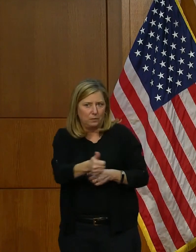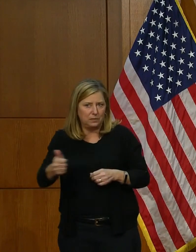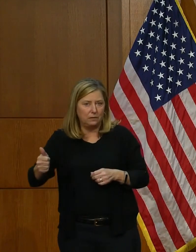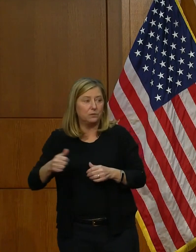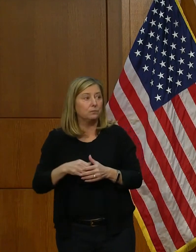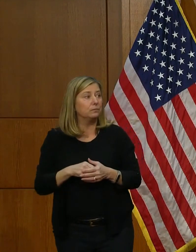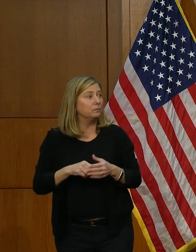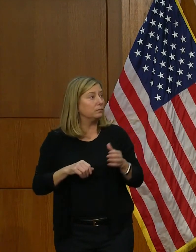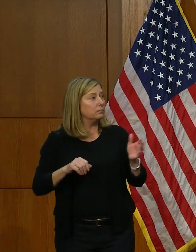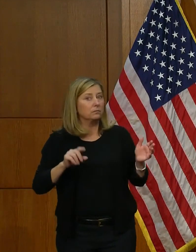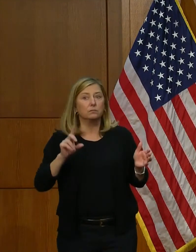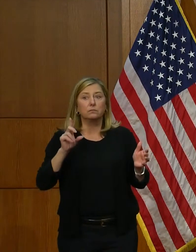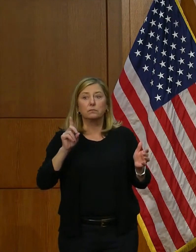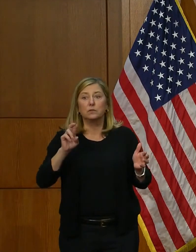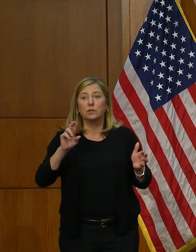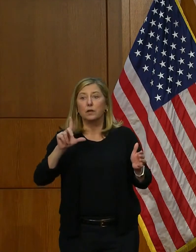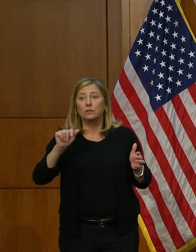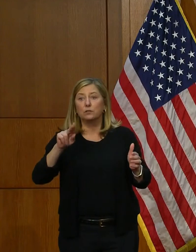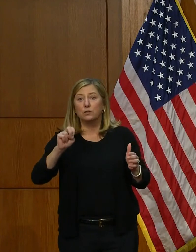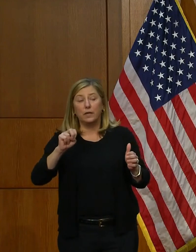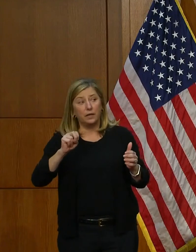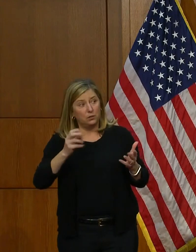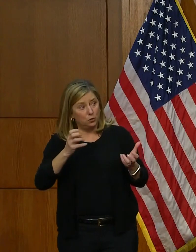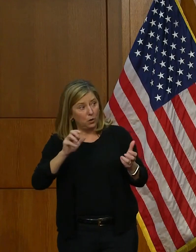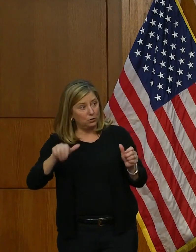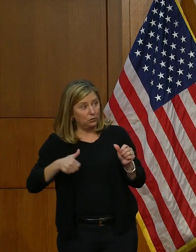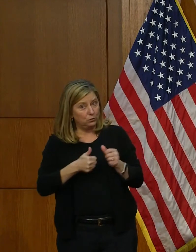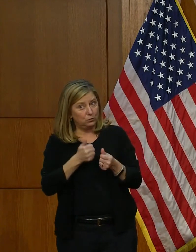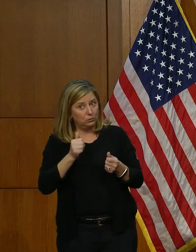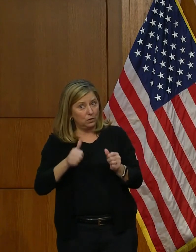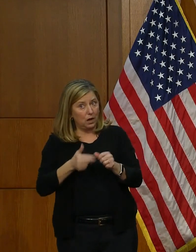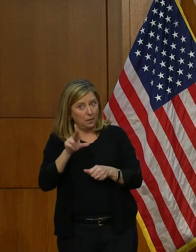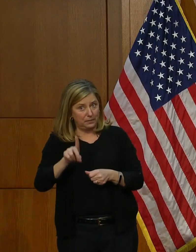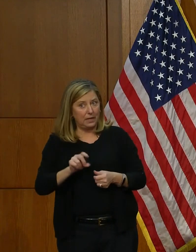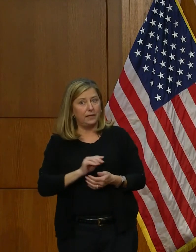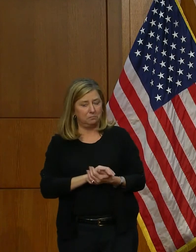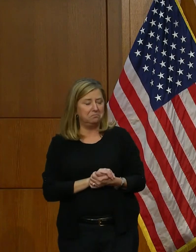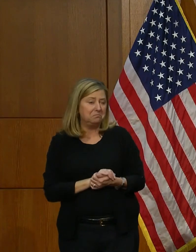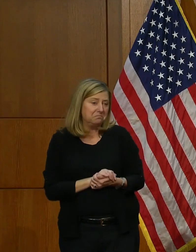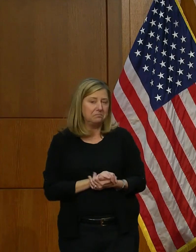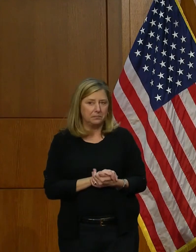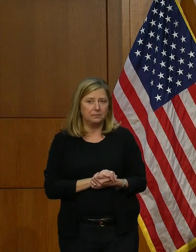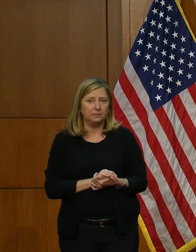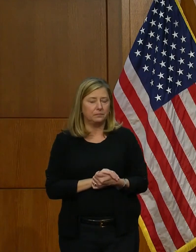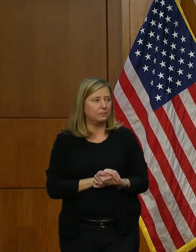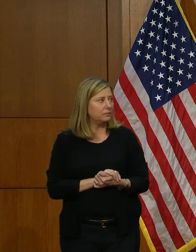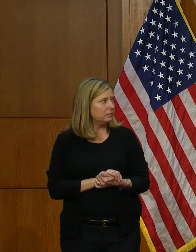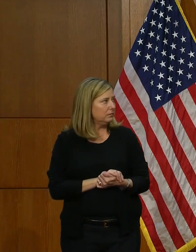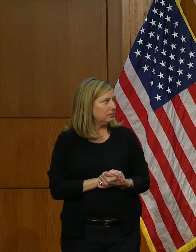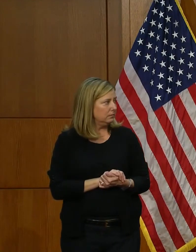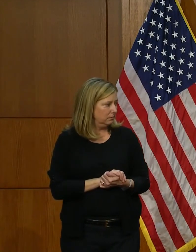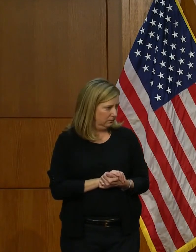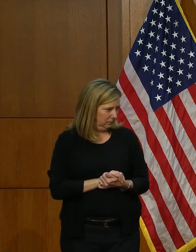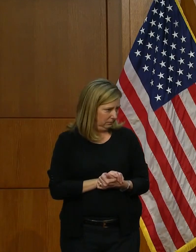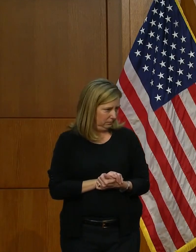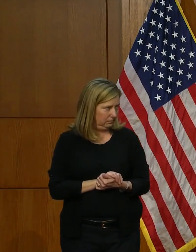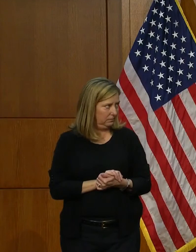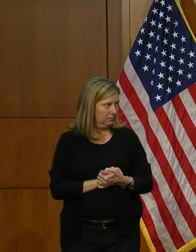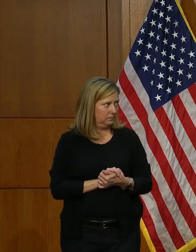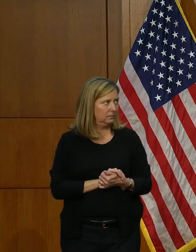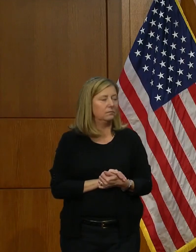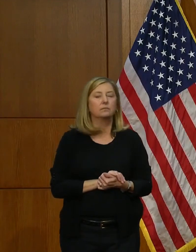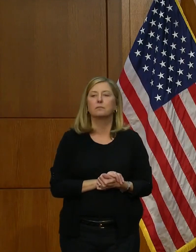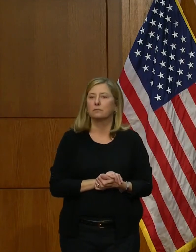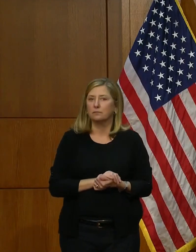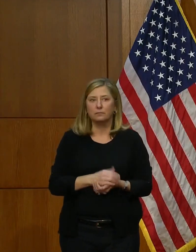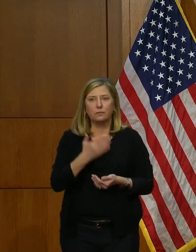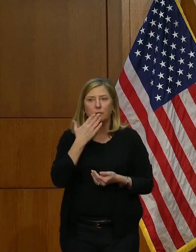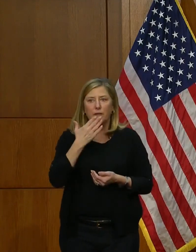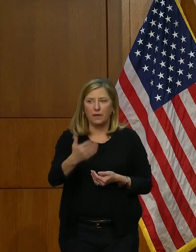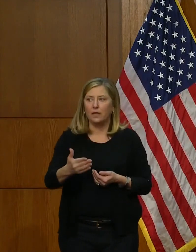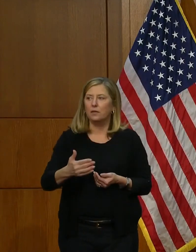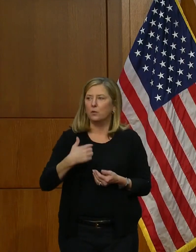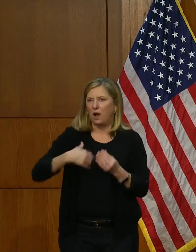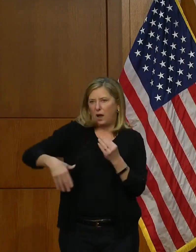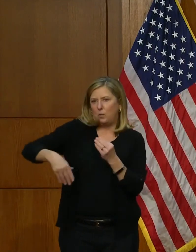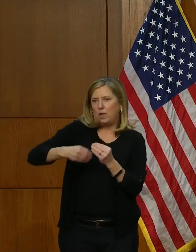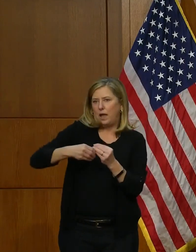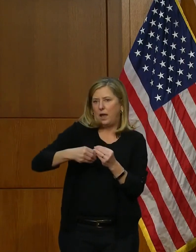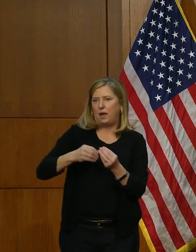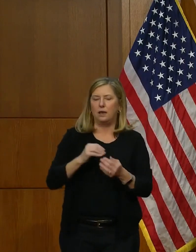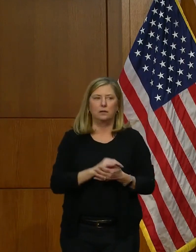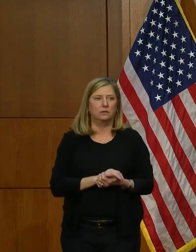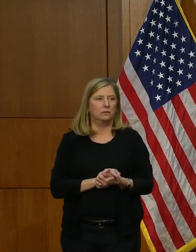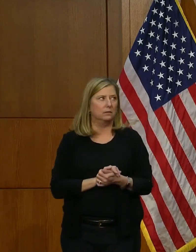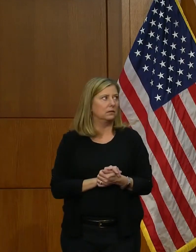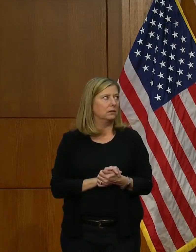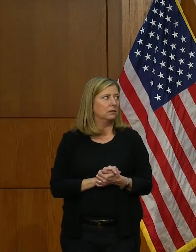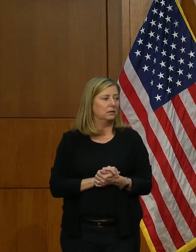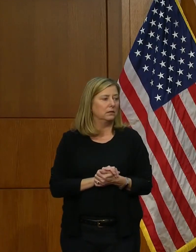WILL MAKE THESE DECISIONS. DR